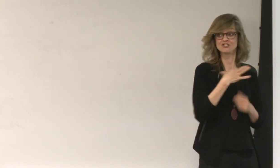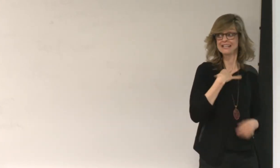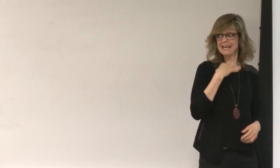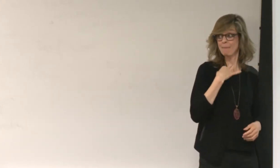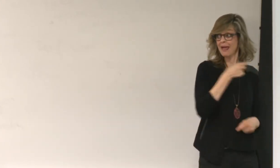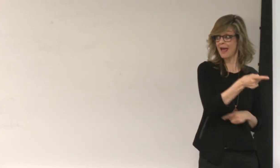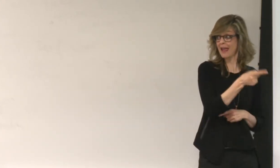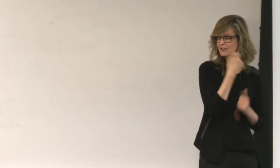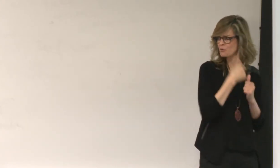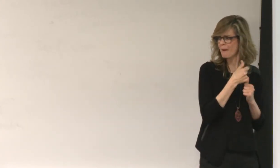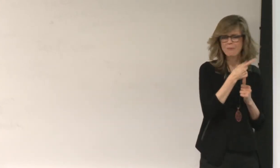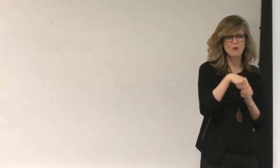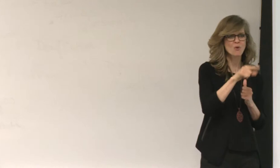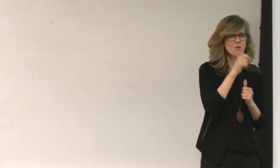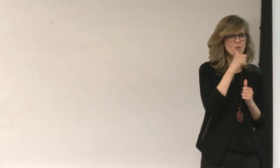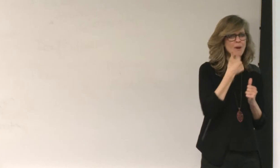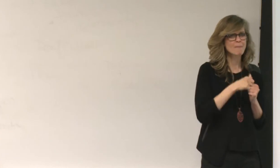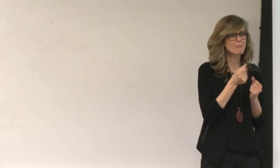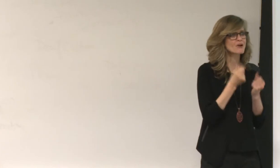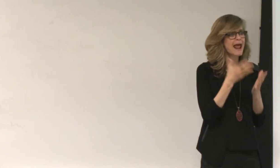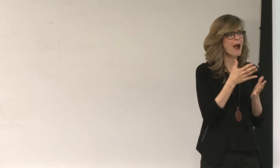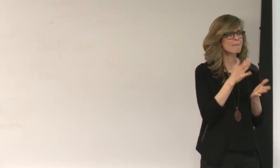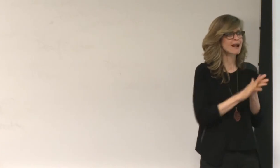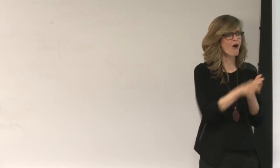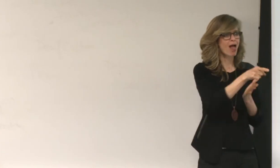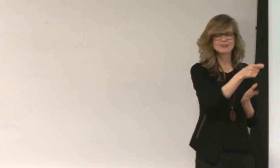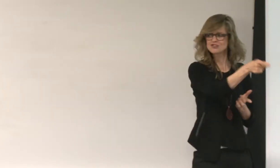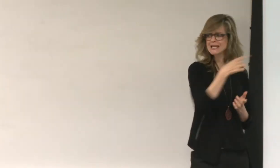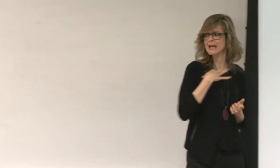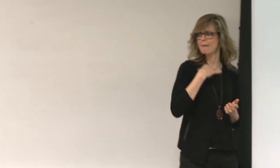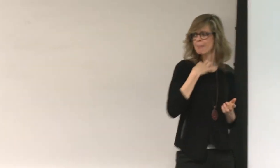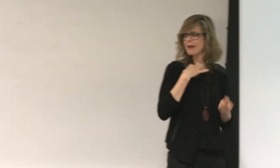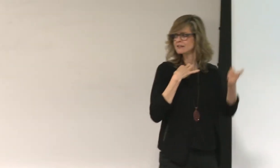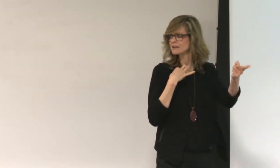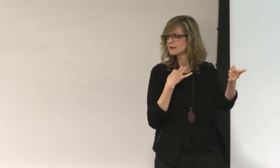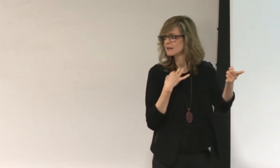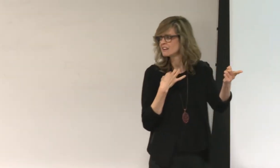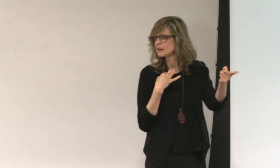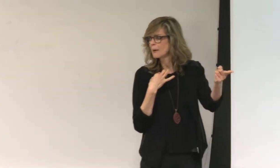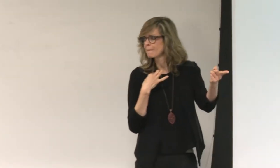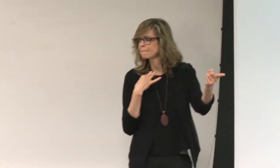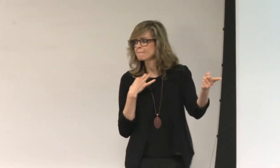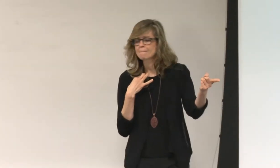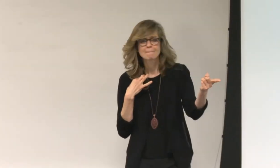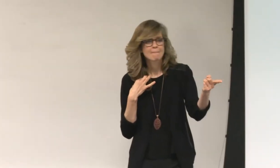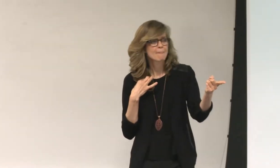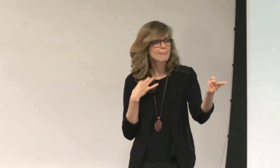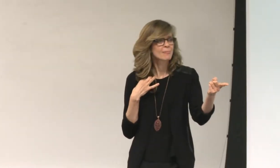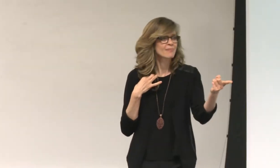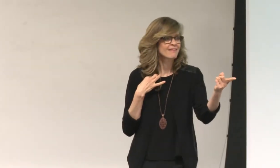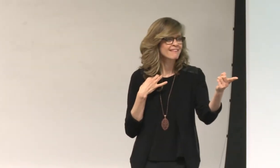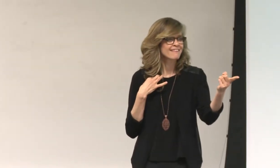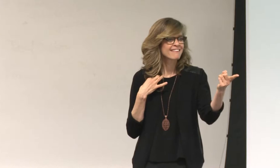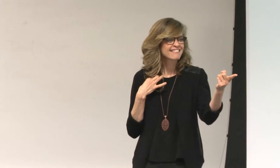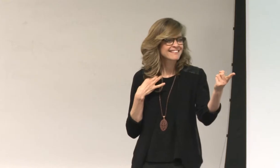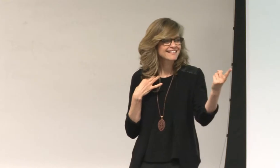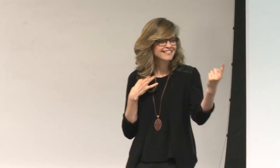AND DO YOU REMEMBER HOW MANY COLLEGES PETER APPLIED TO FROM HIS LECTURE? DO YOU REMEMBER HOW MANY COLLEGES HE SAID HE APPLIED TO?